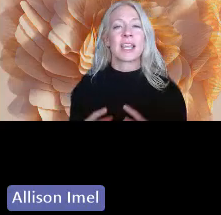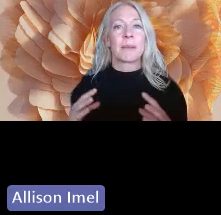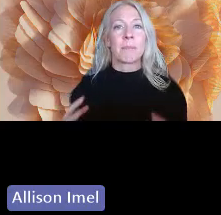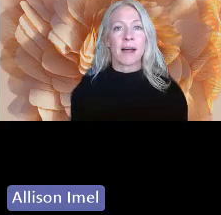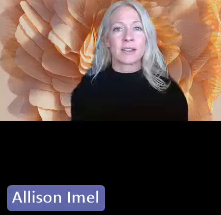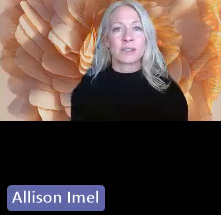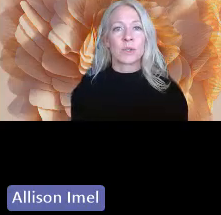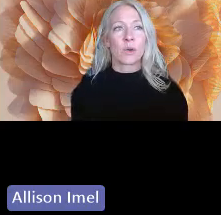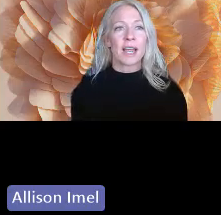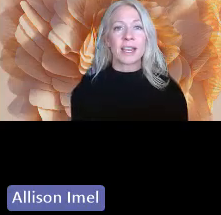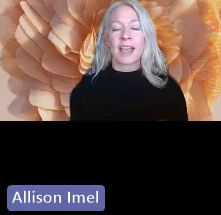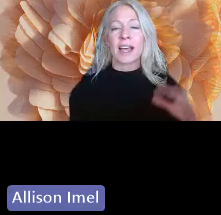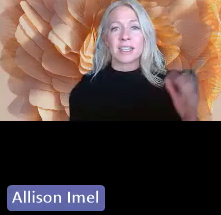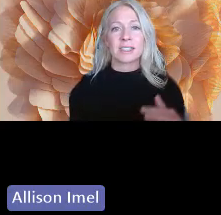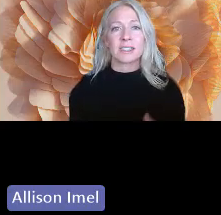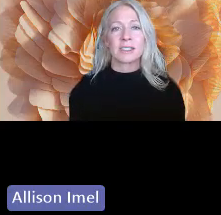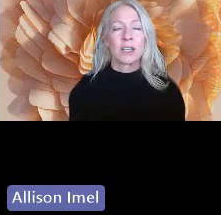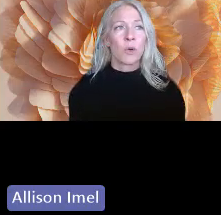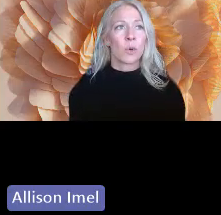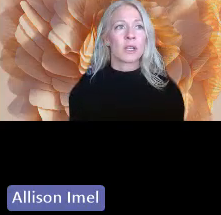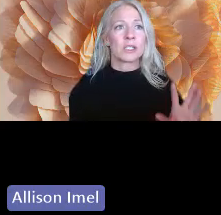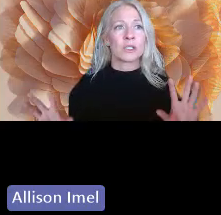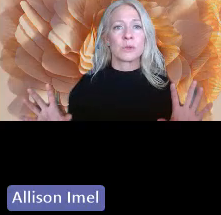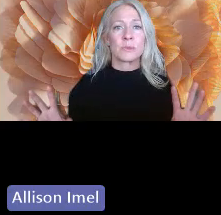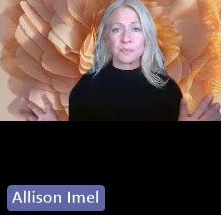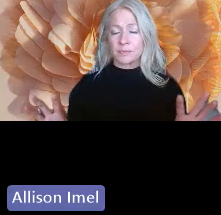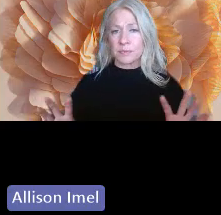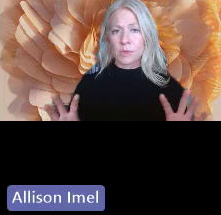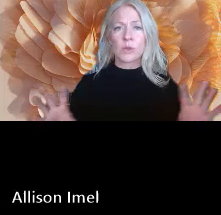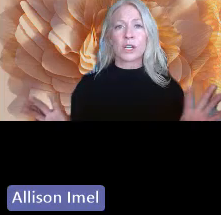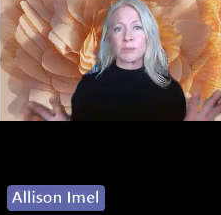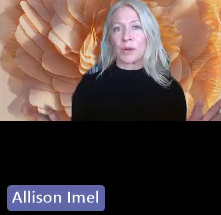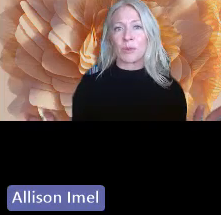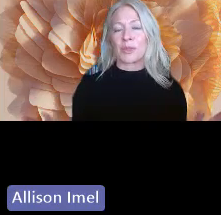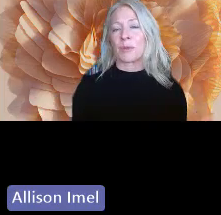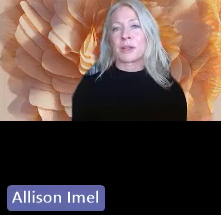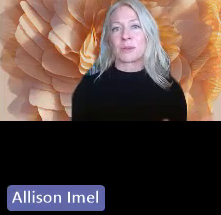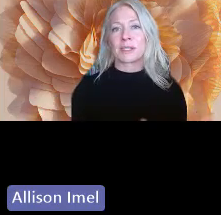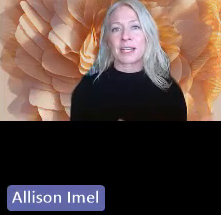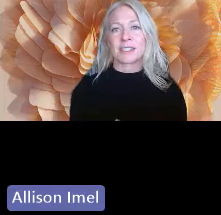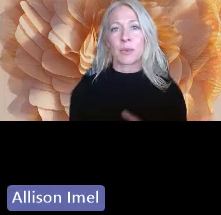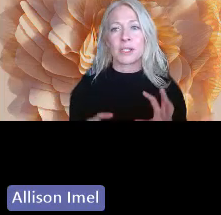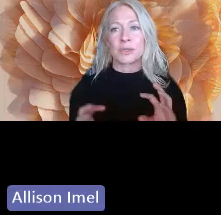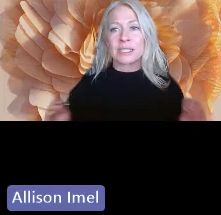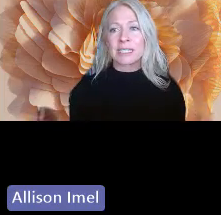to stay in balance. We don't want any excesses. We wanna do, we talked about hormone therapy a little bit last time.